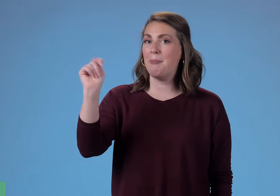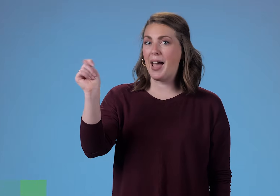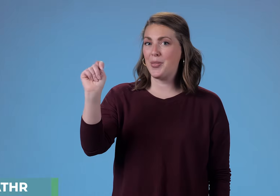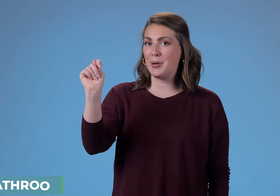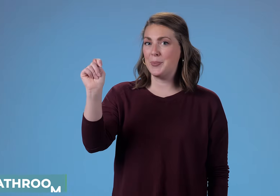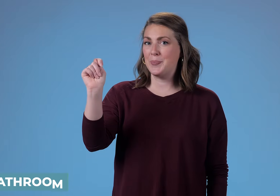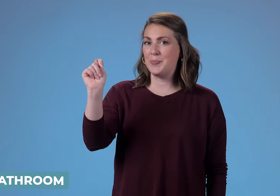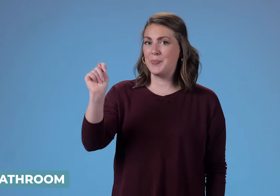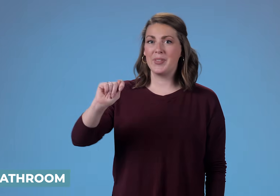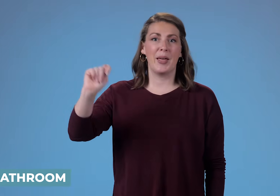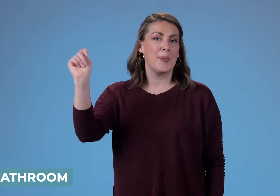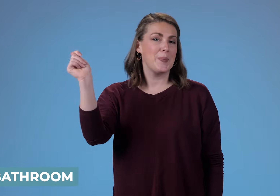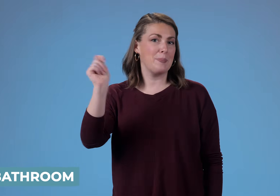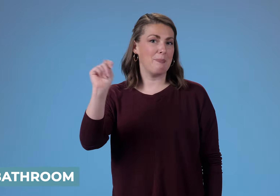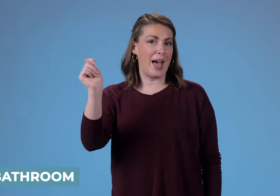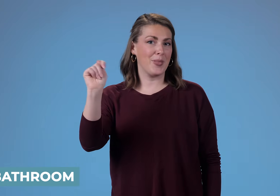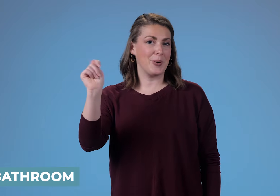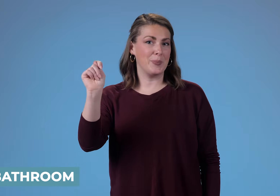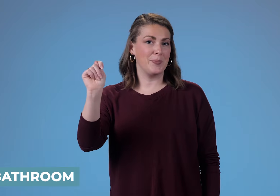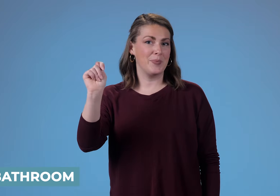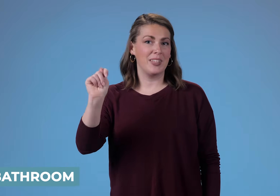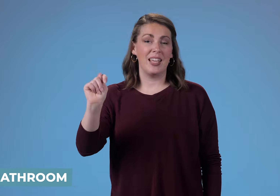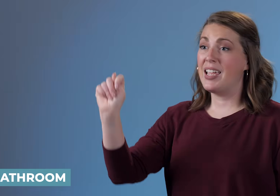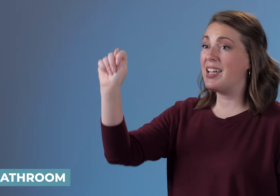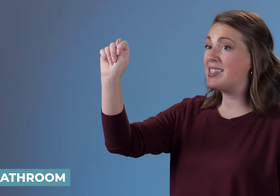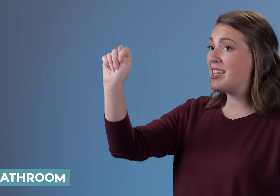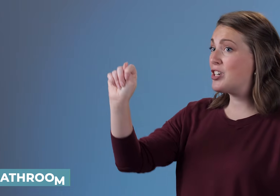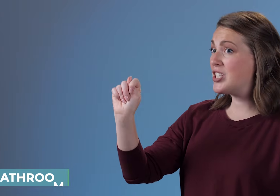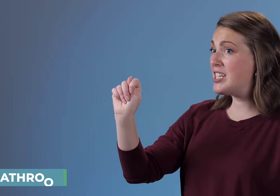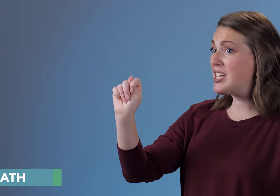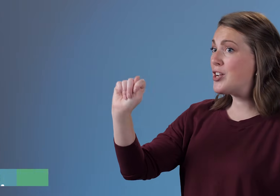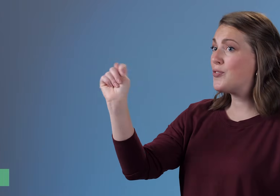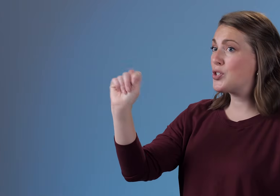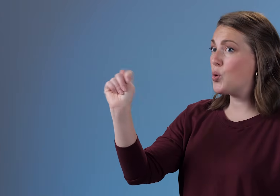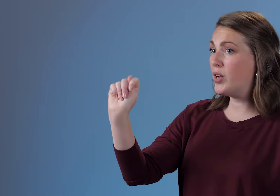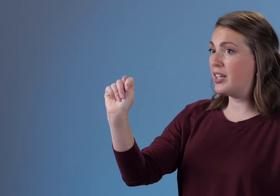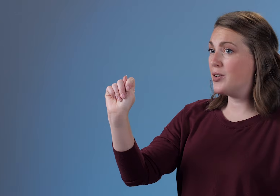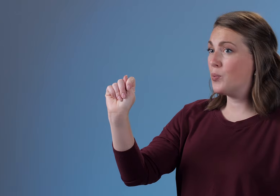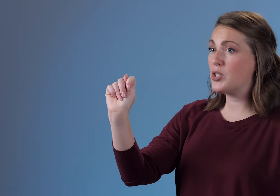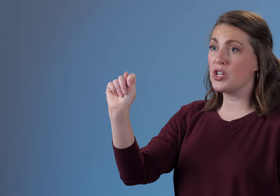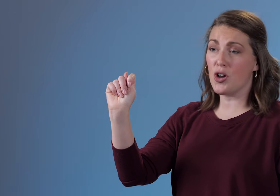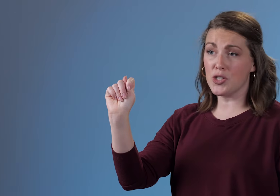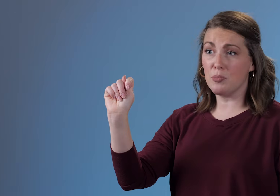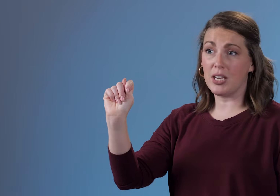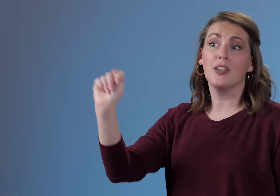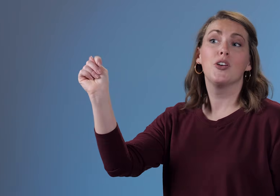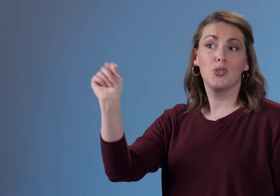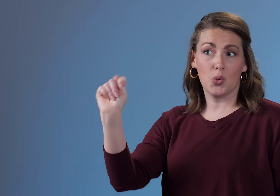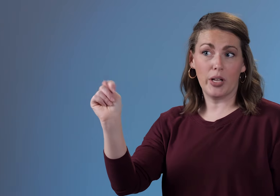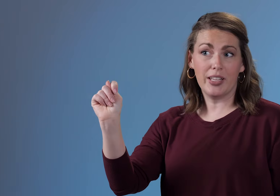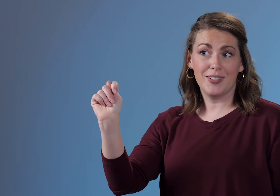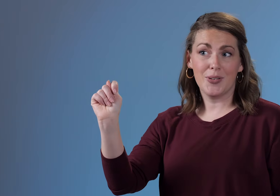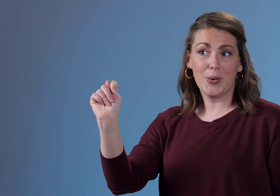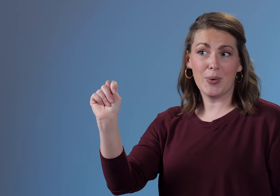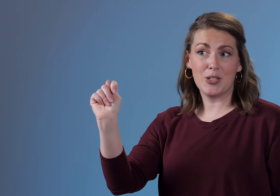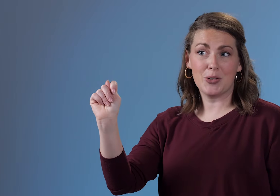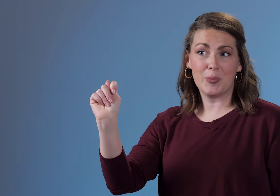BATHROOM BATHROOM It's the letter "t" for toilet, which can also mean toilet or restroom.